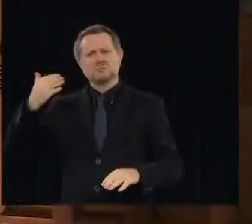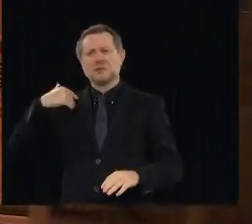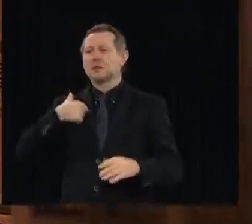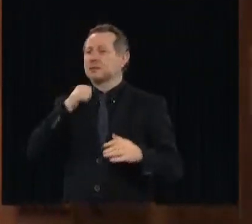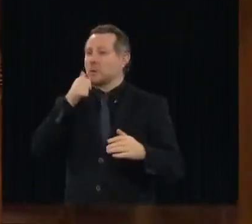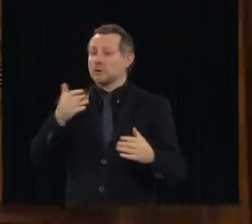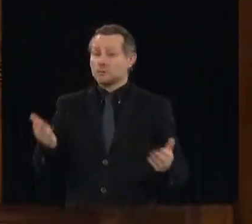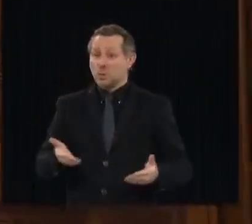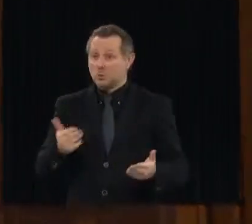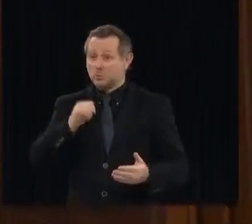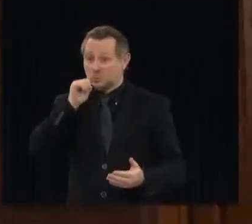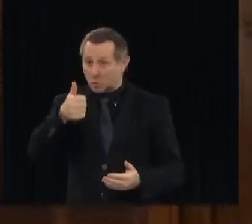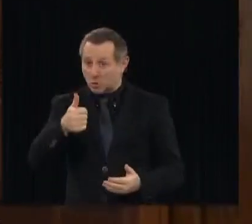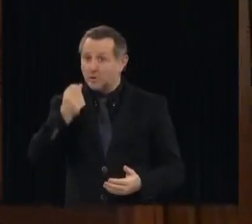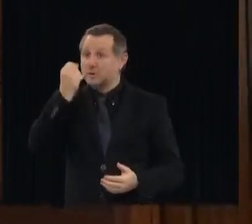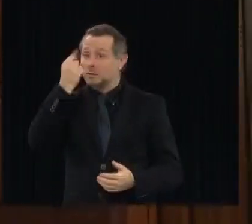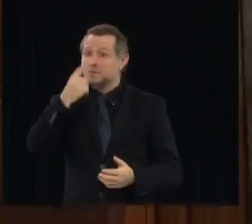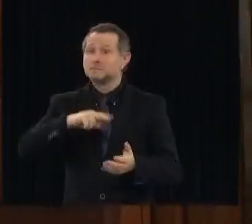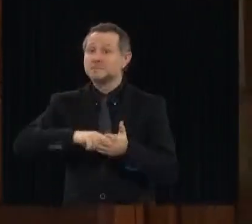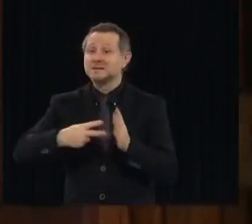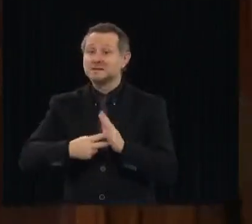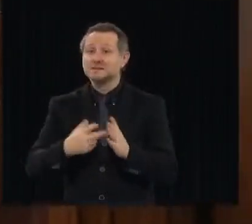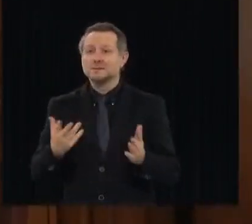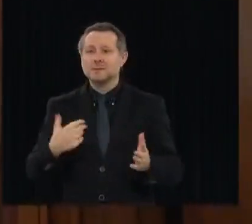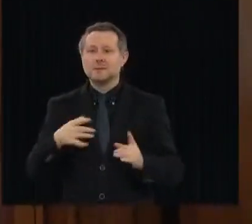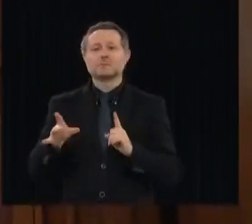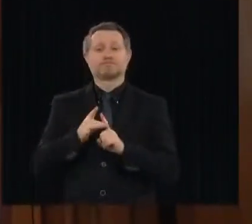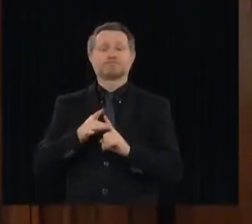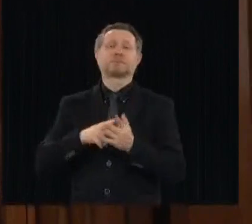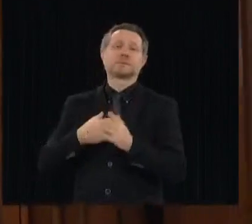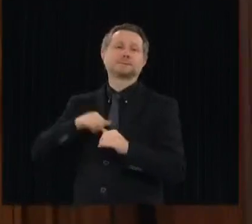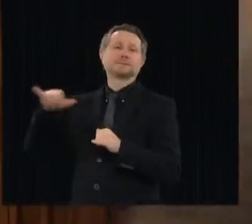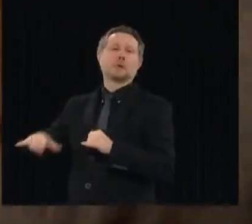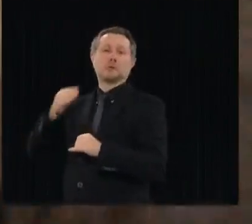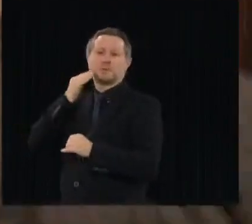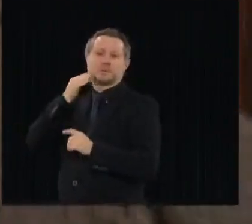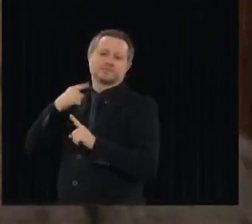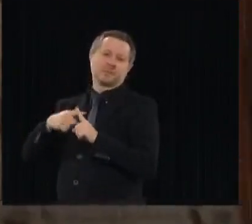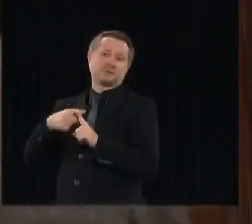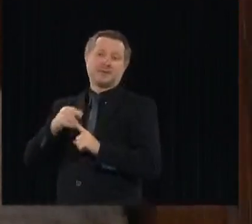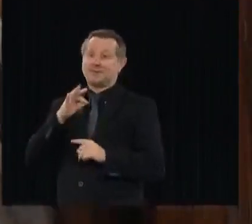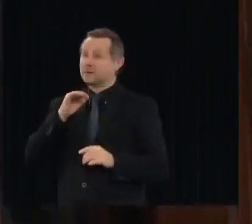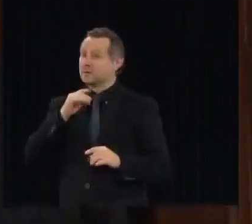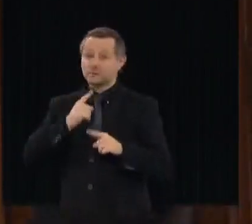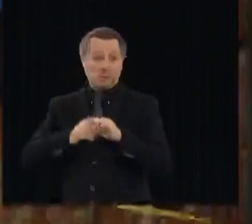COME TOMORROW -- I HAVE BEEN TESTED BEFORE.